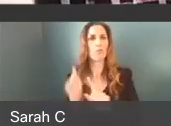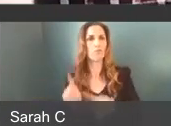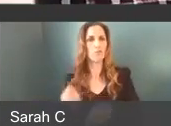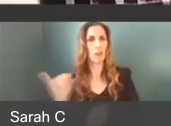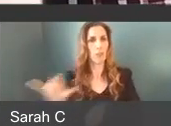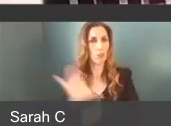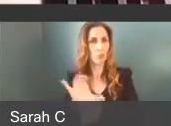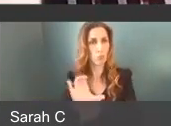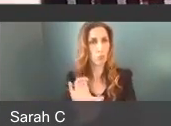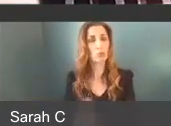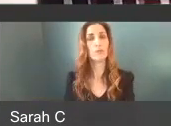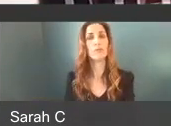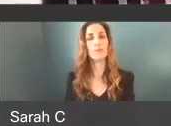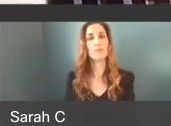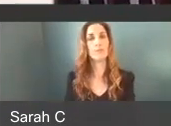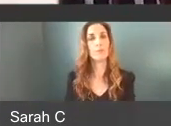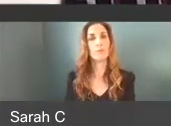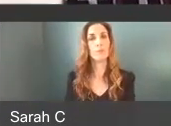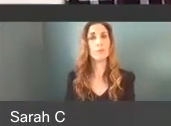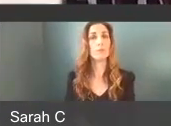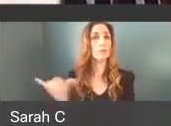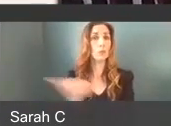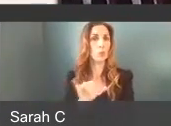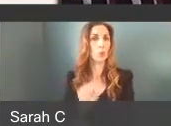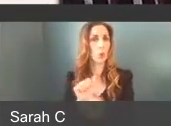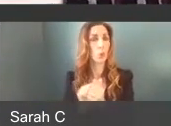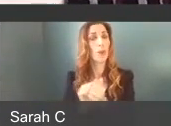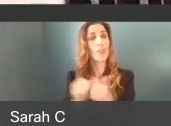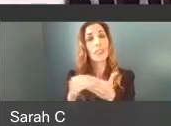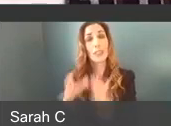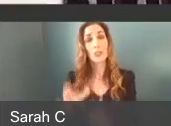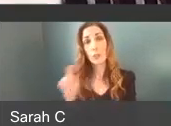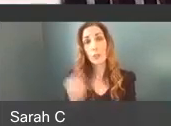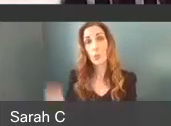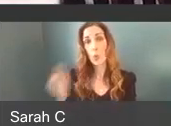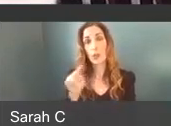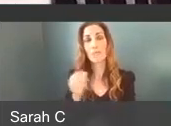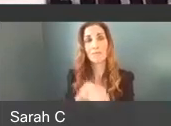We've also joined forces with the leadership of Norristown to support expanded vaccine access for